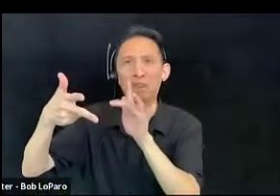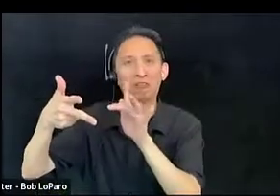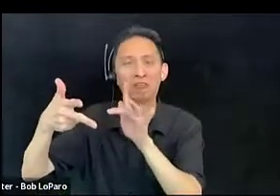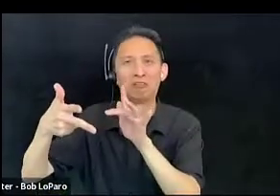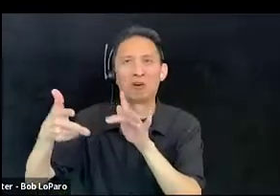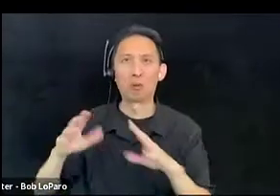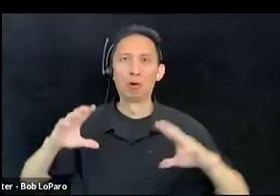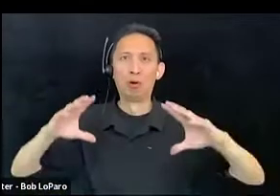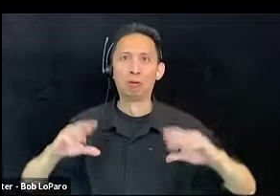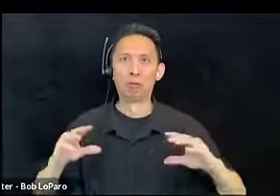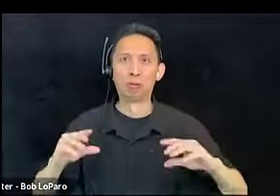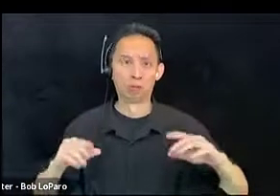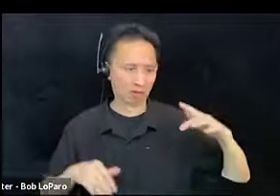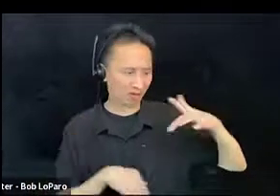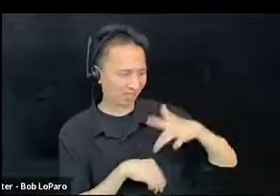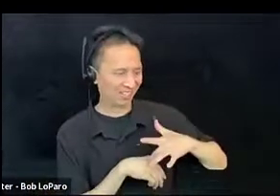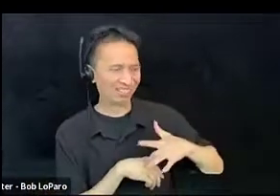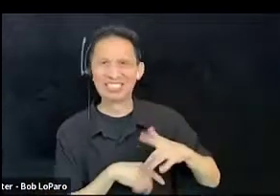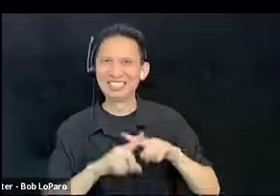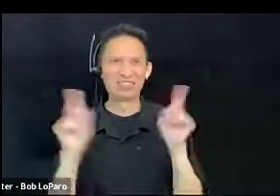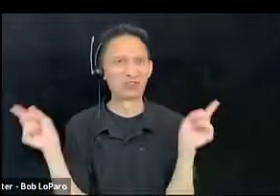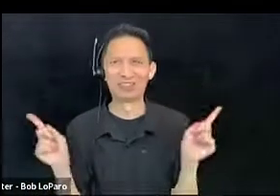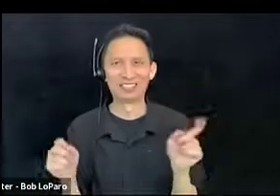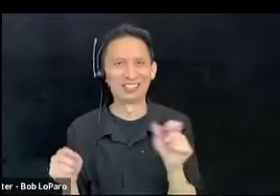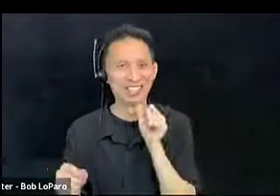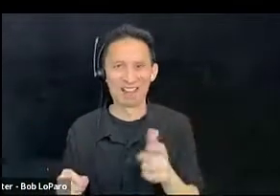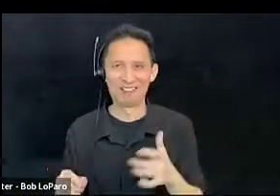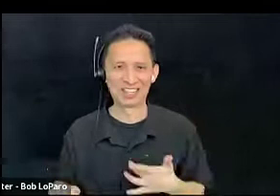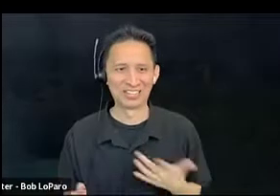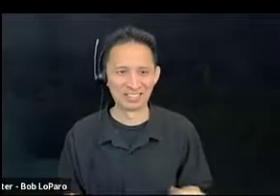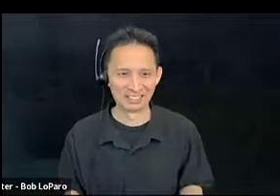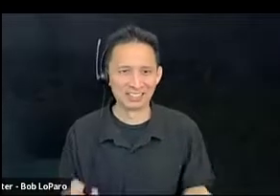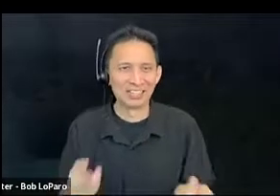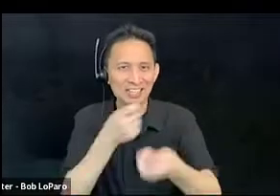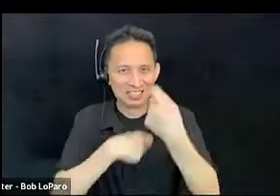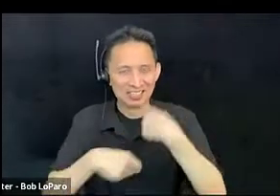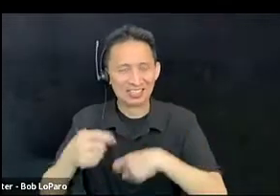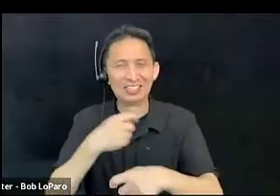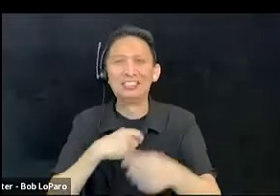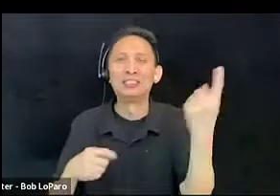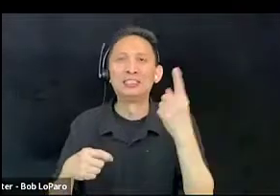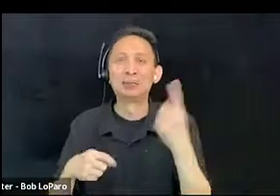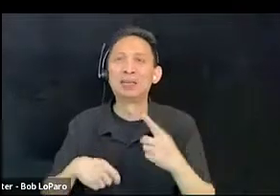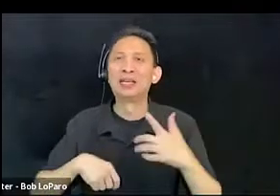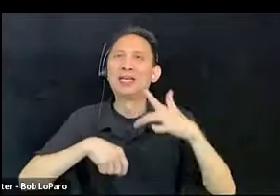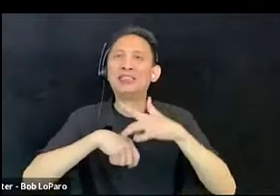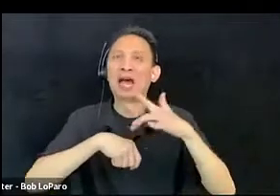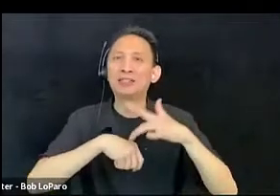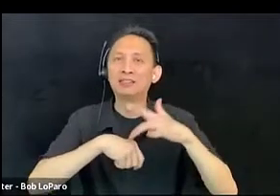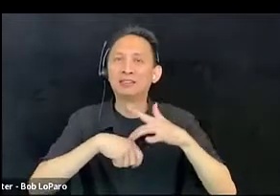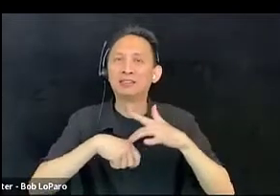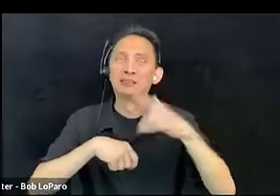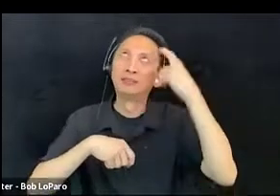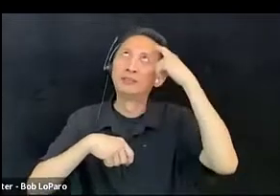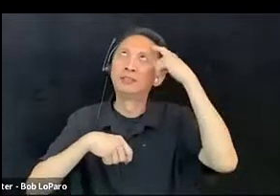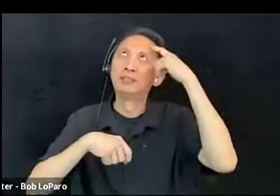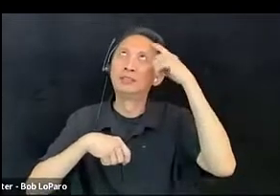We wanna instead use something that actually bears a tactal resemblance rather than a visual resemblance.